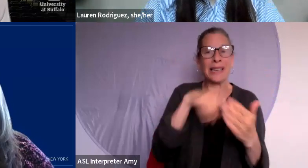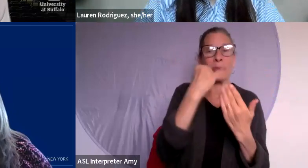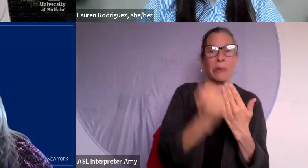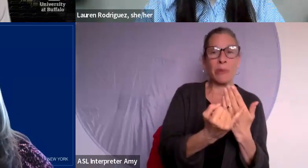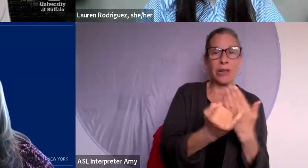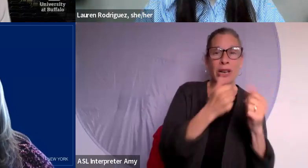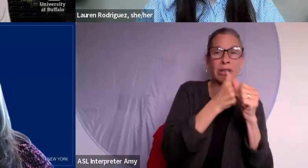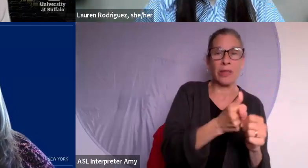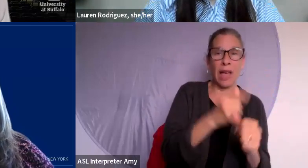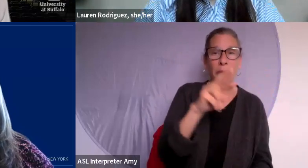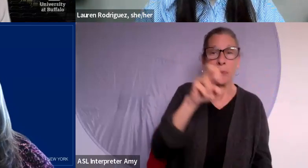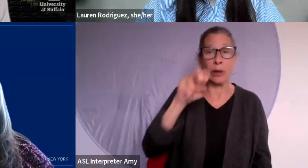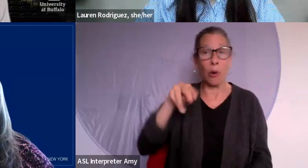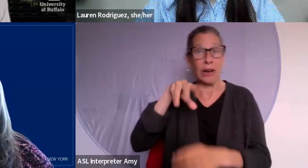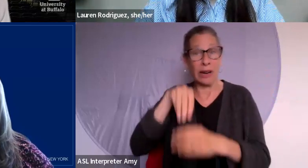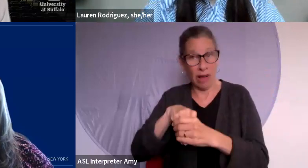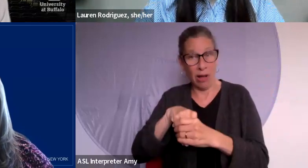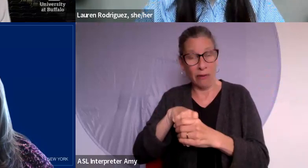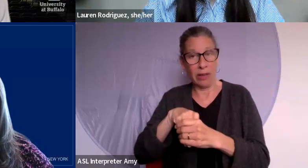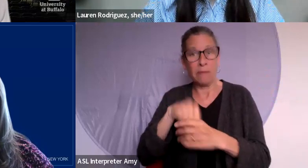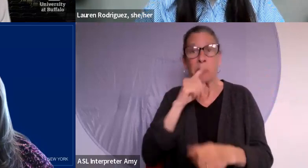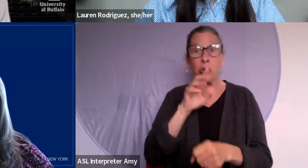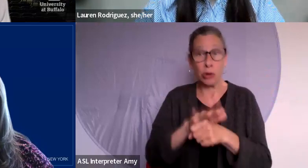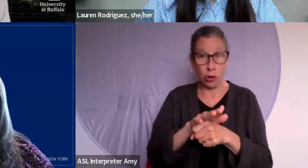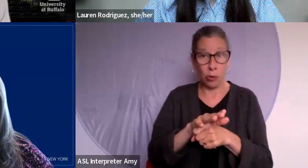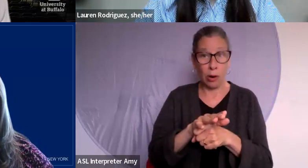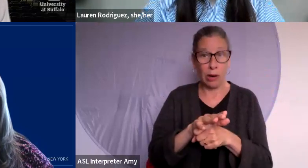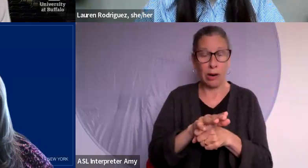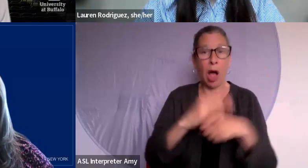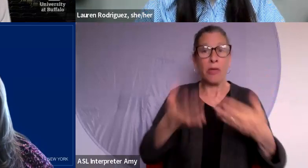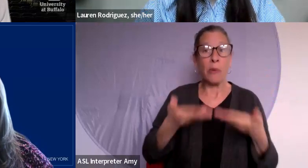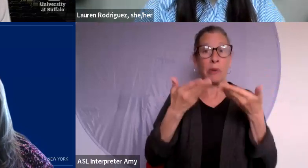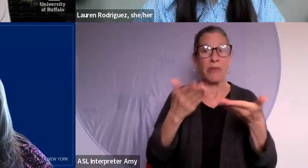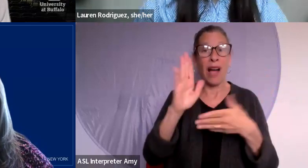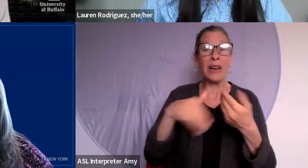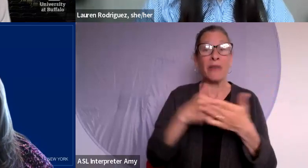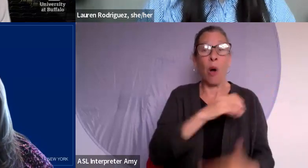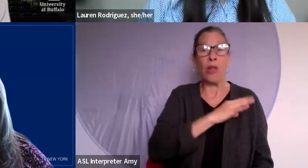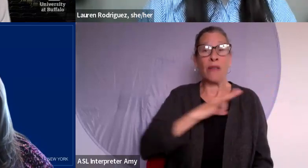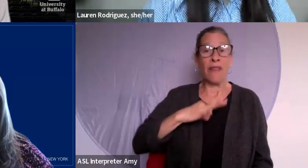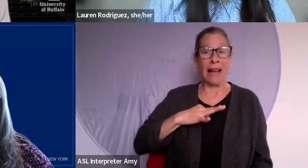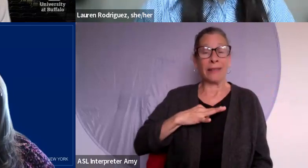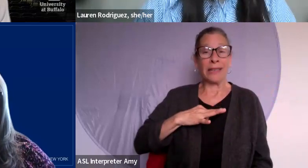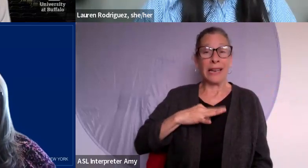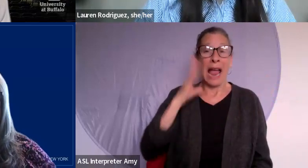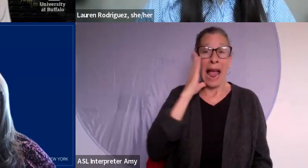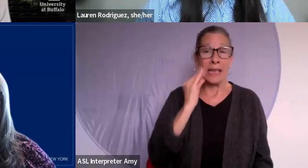Lauren was involved in, to ensure that, that we provided that for all the faculty going through our training.